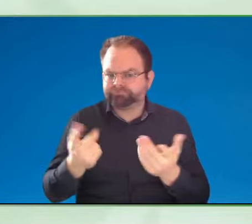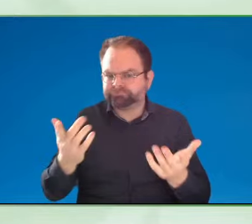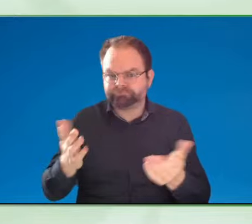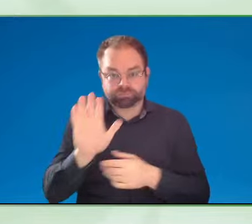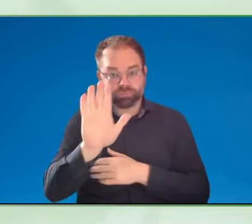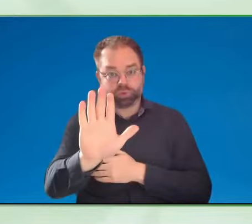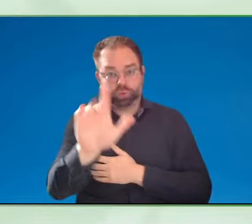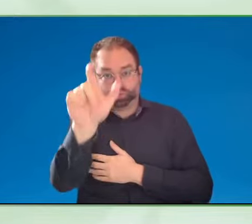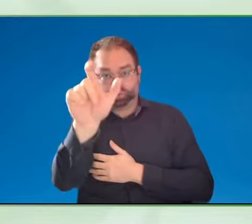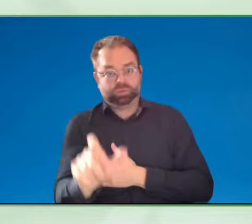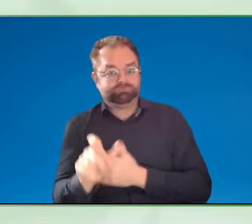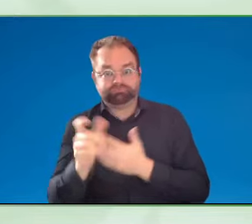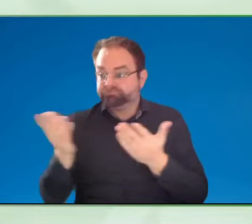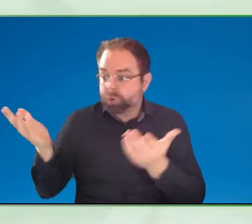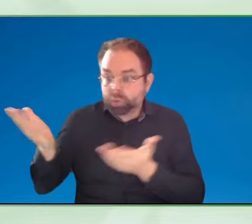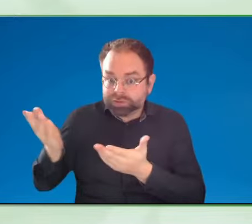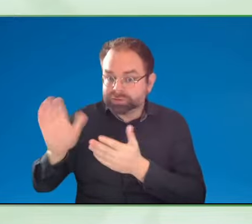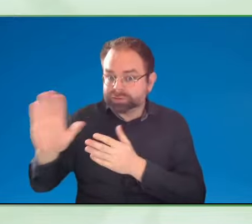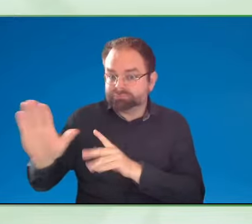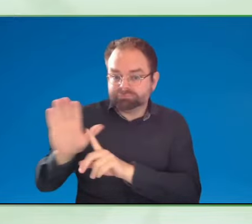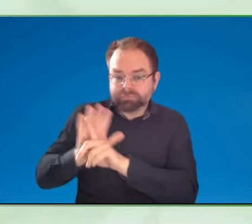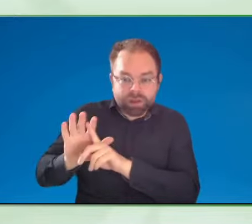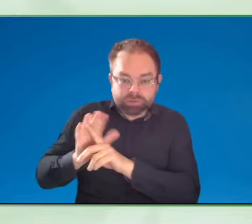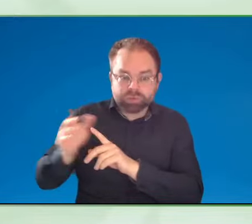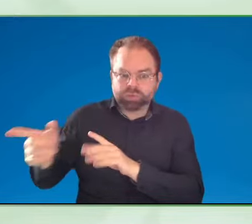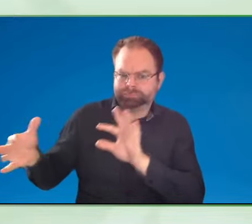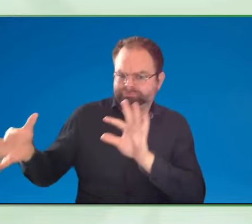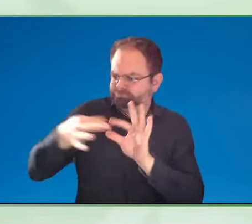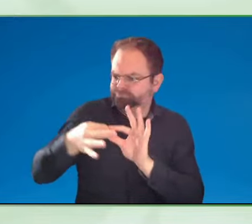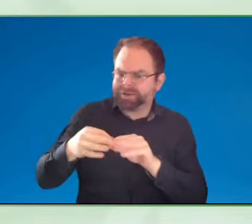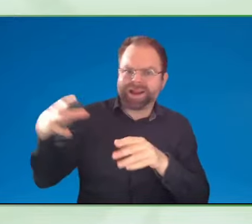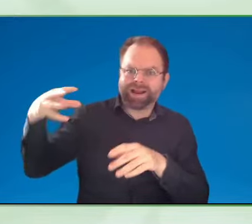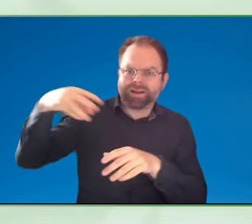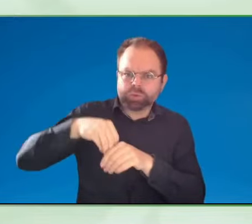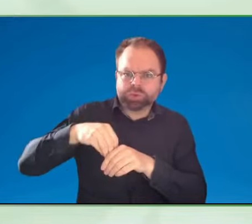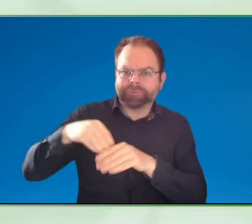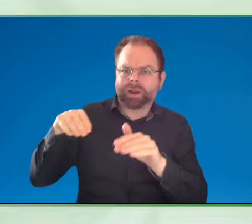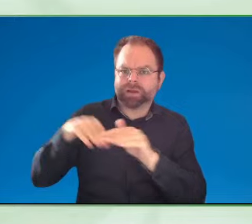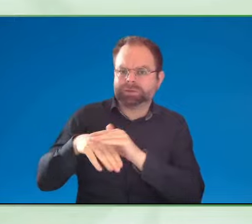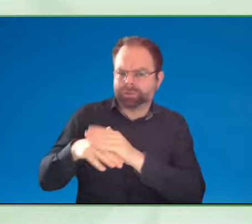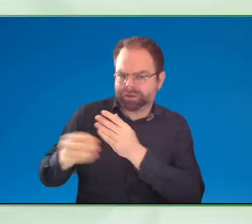So I actually took a degree in social work and psychology back at home.